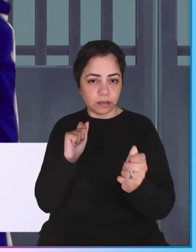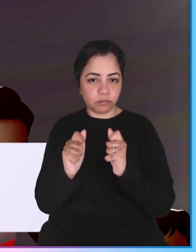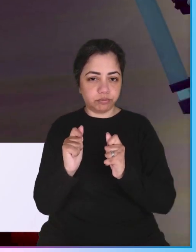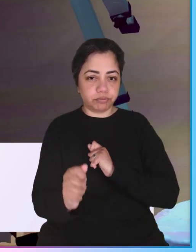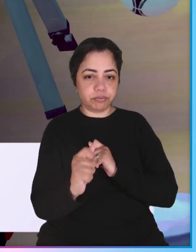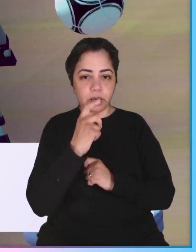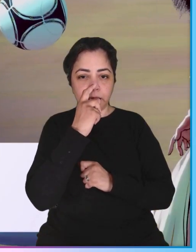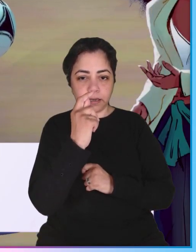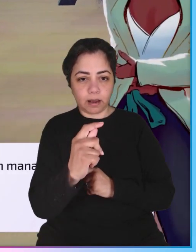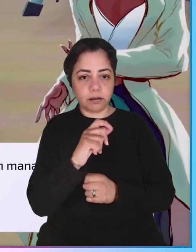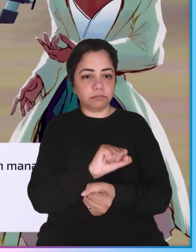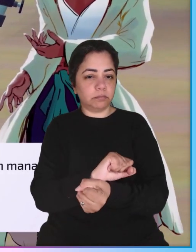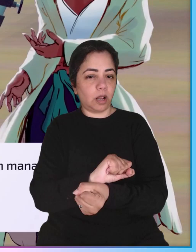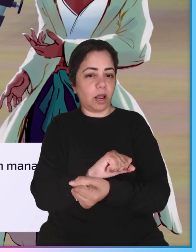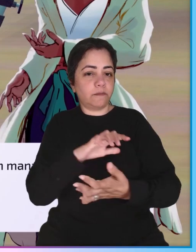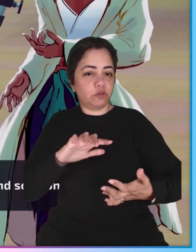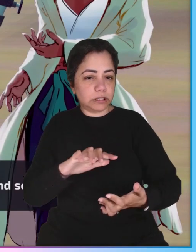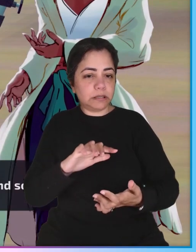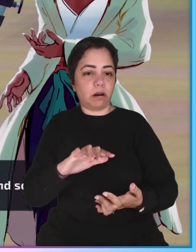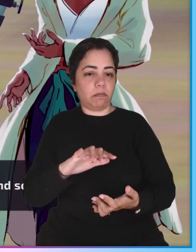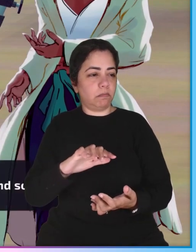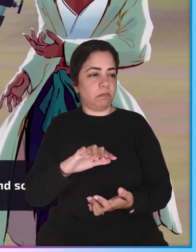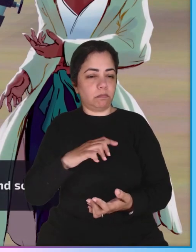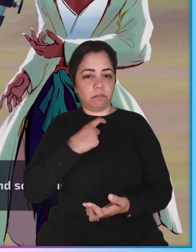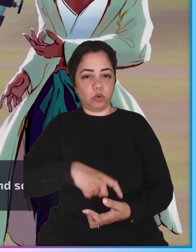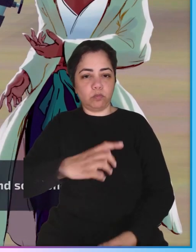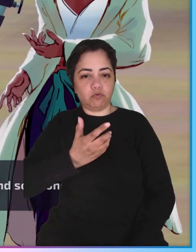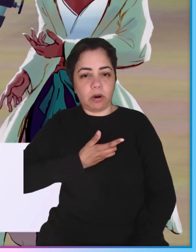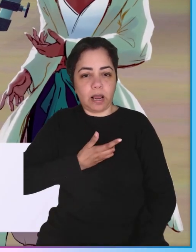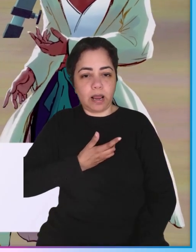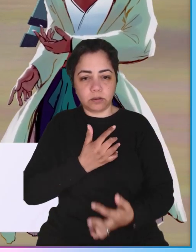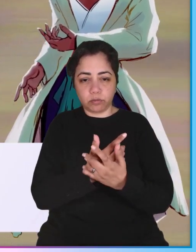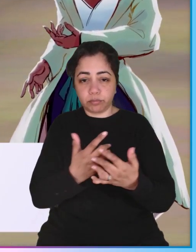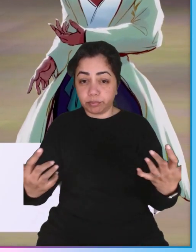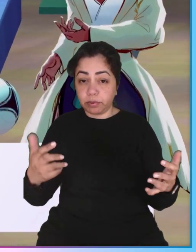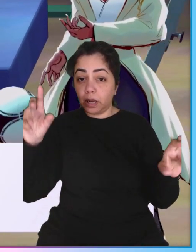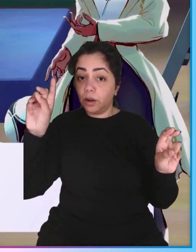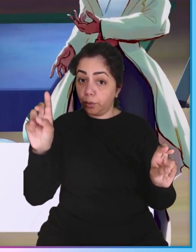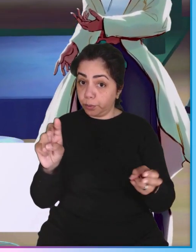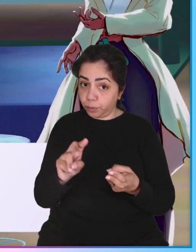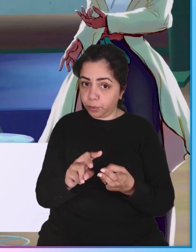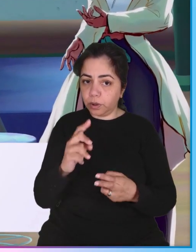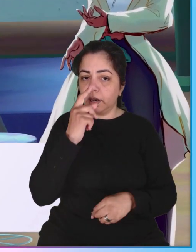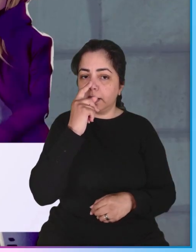Sueli, a community leader who grapples with expectations from different levels of governance